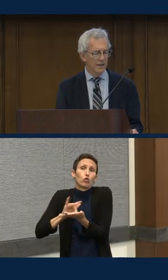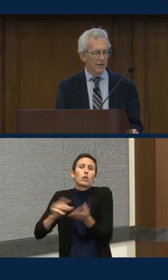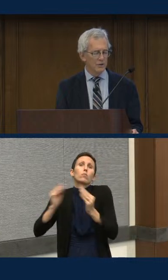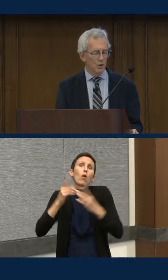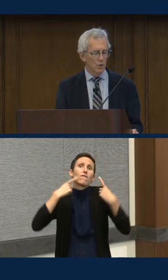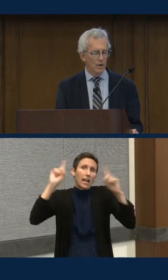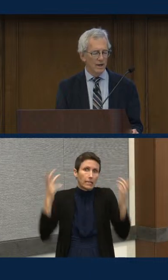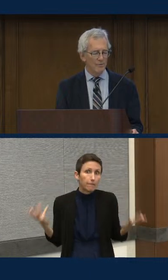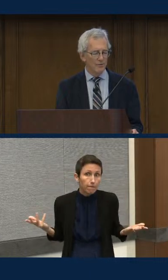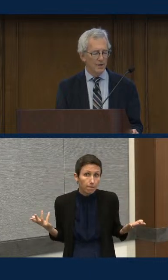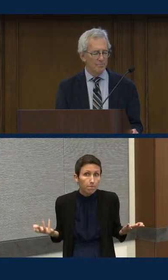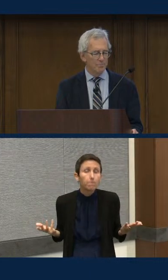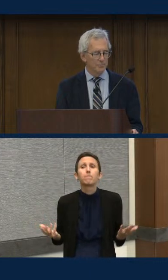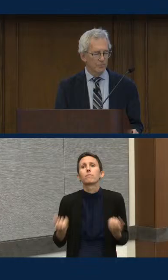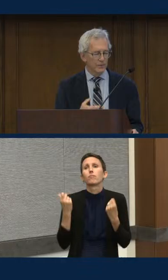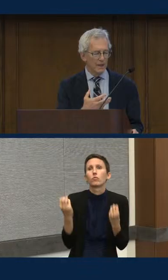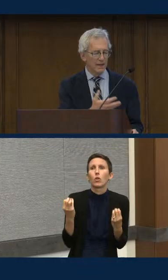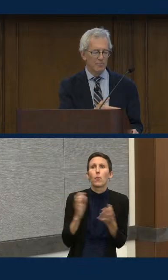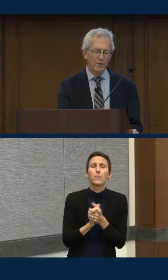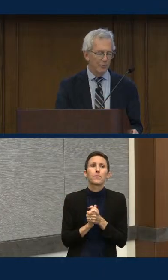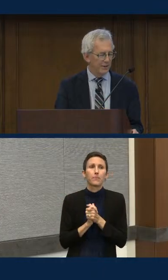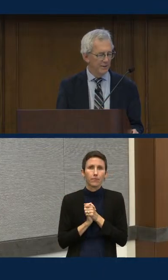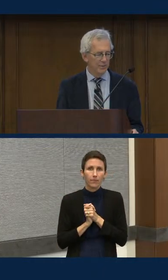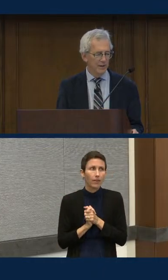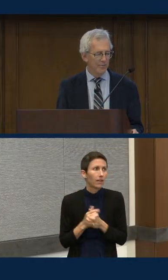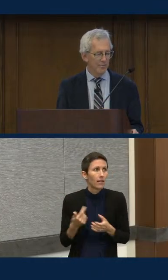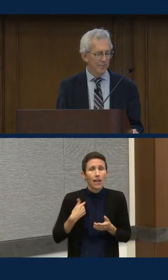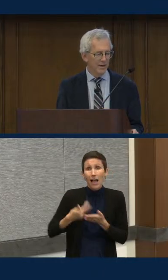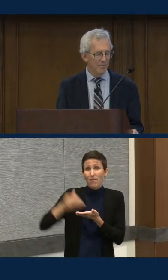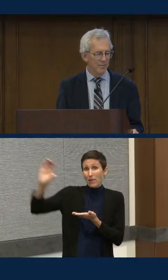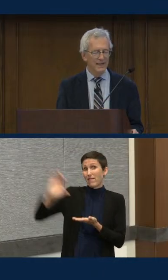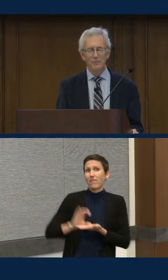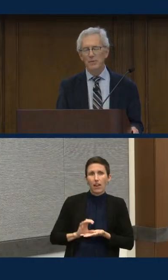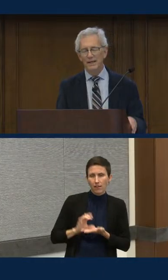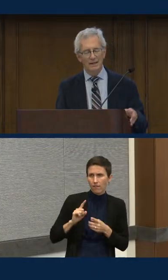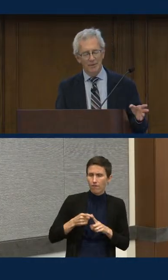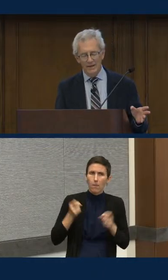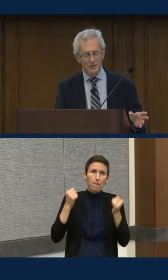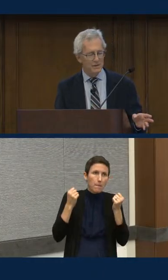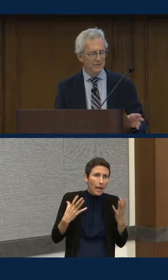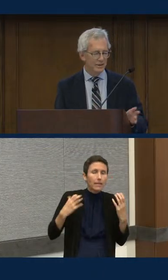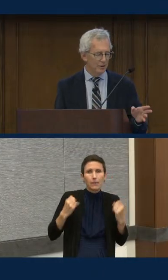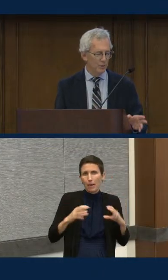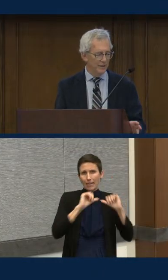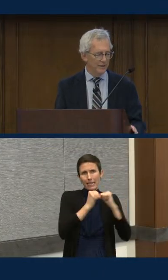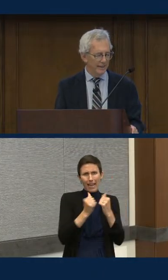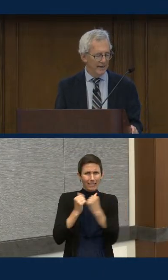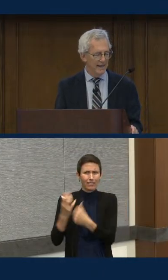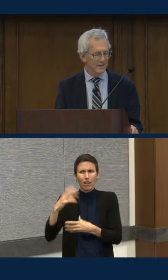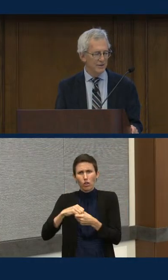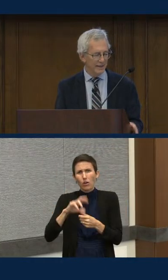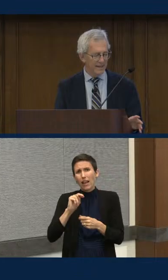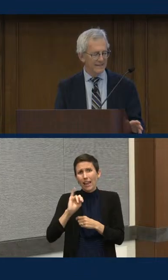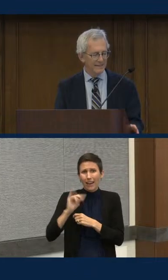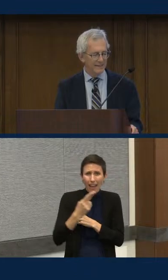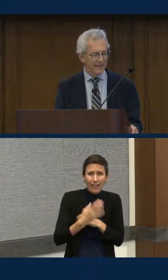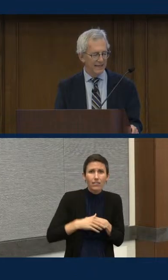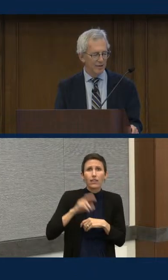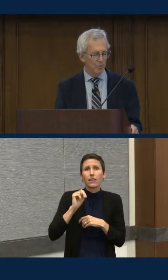problematic. And so I've been funded by many, many agencies